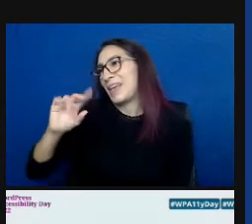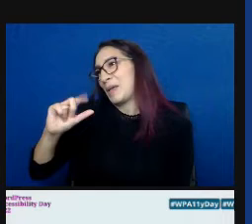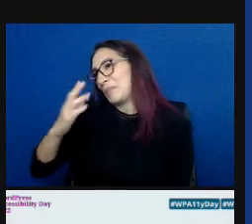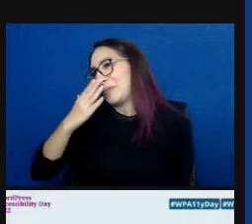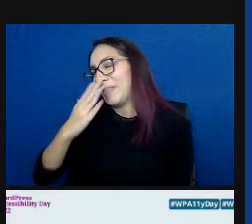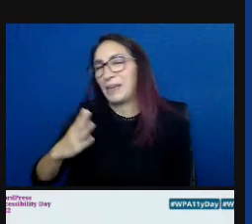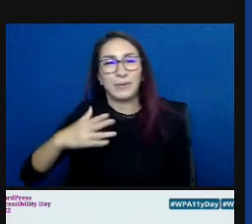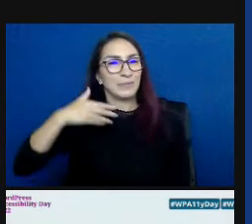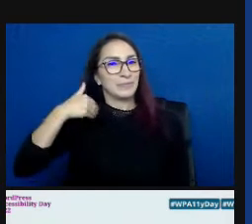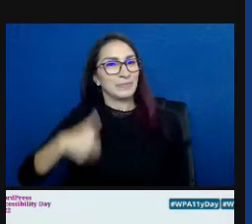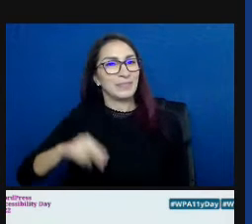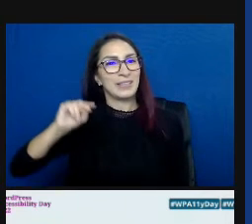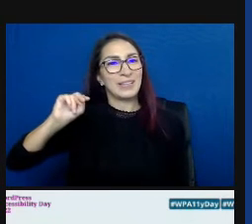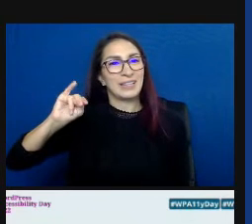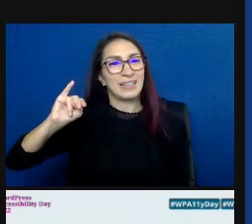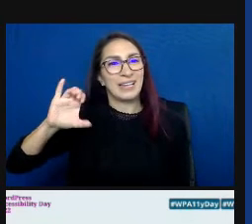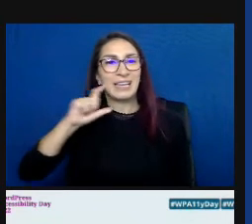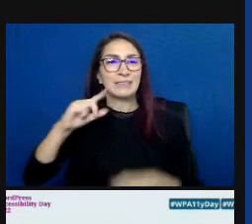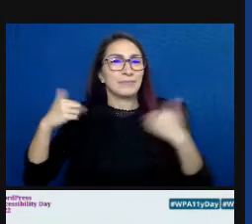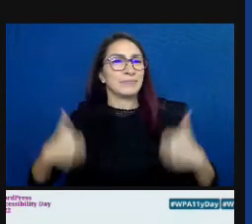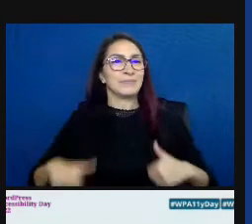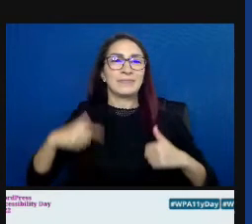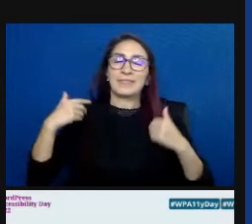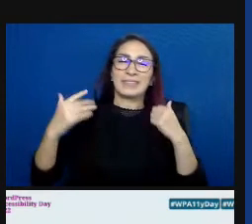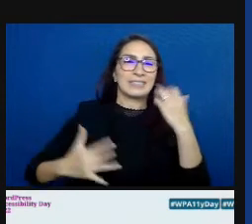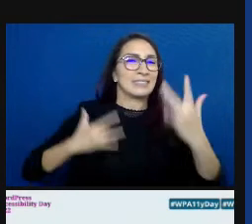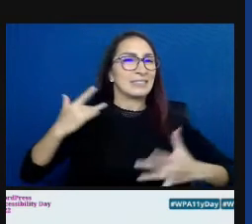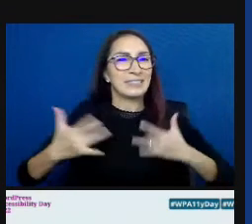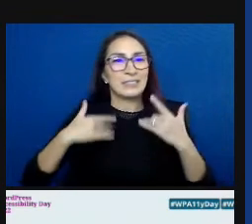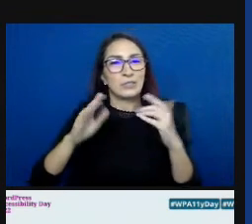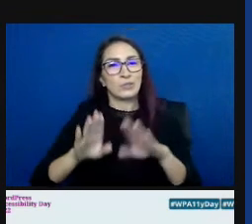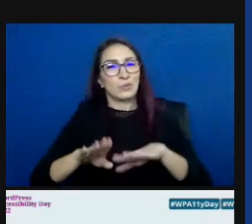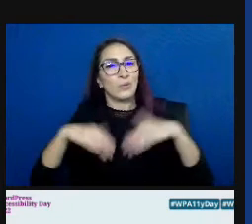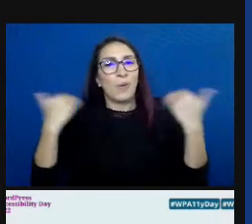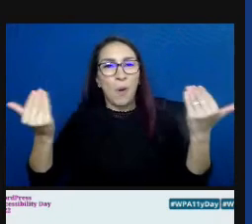I'm so super excited to open the WordPress Accessibility Day 2022.